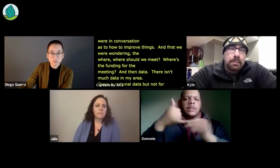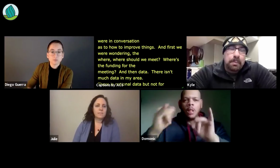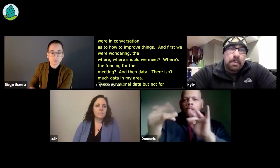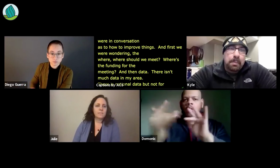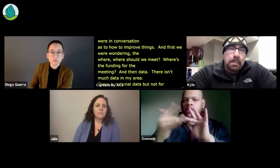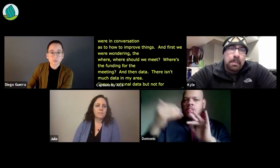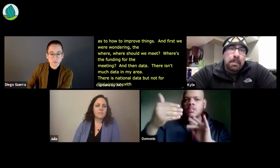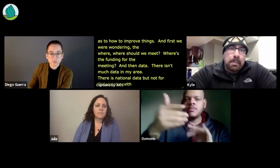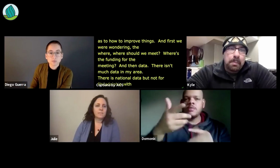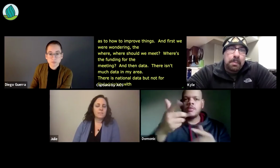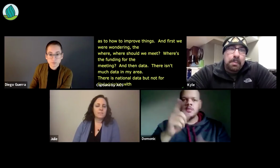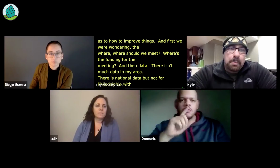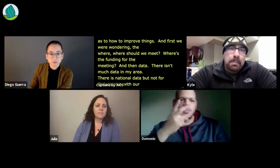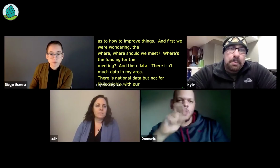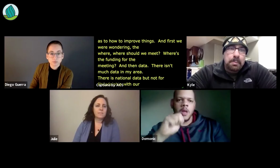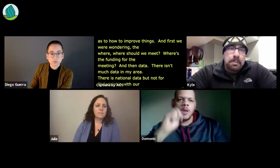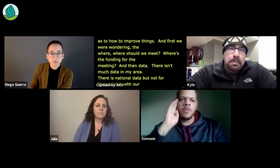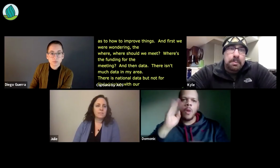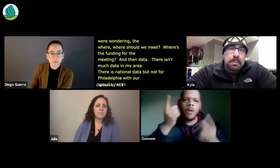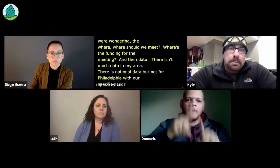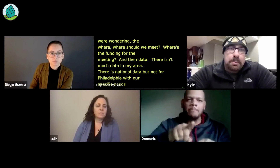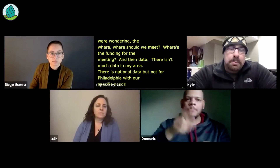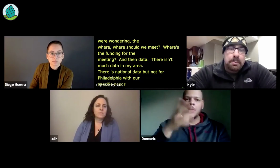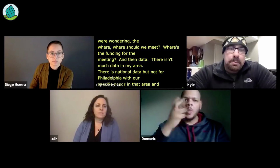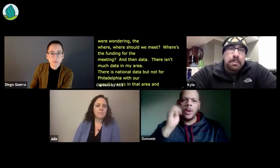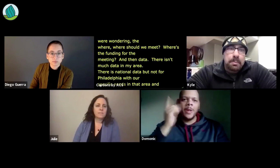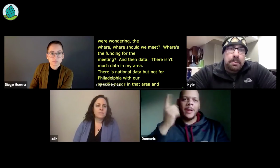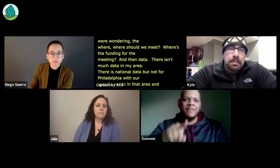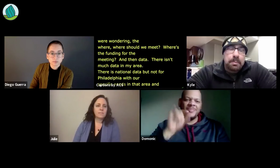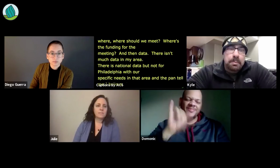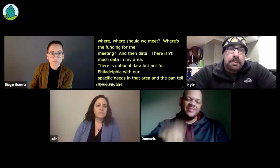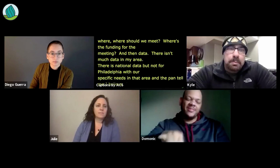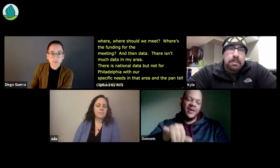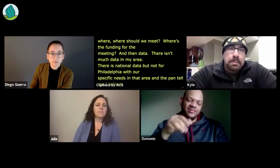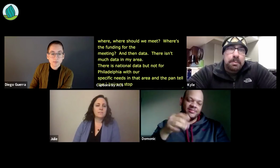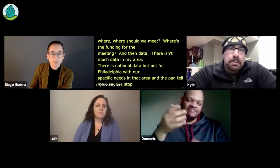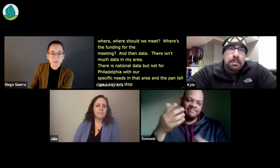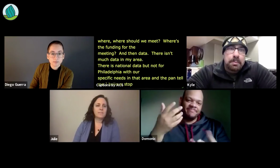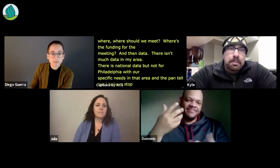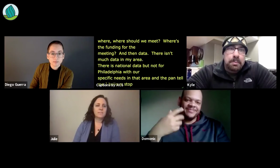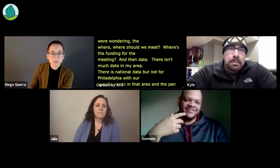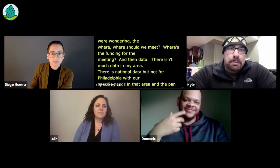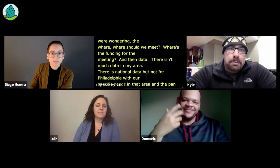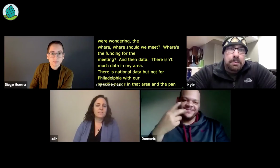Now we were still in touch. We were still in communication to try to come together and figure those logistics out.